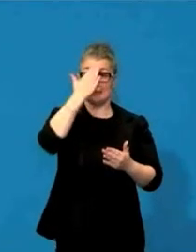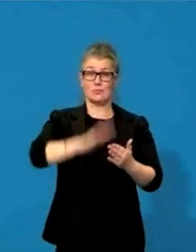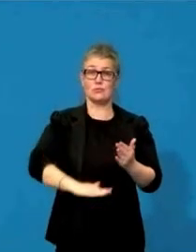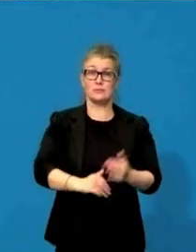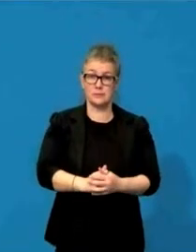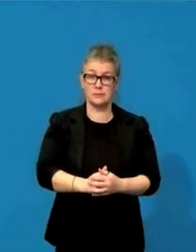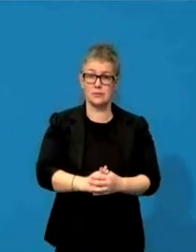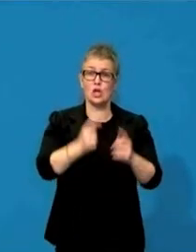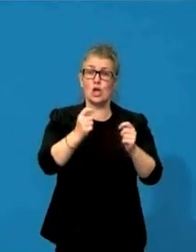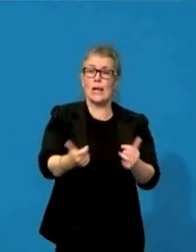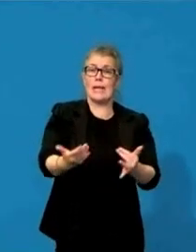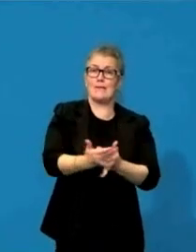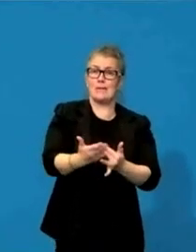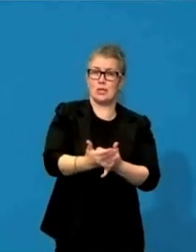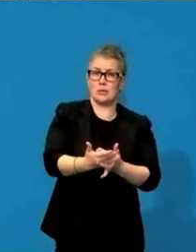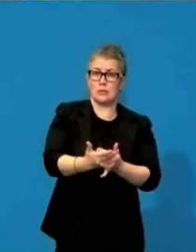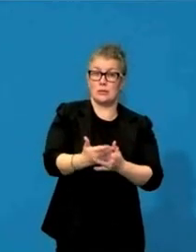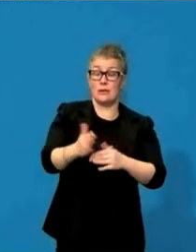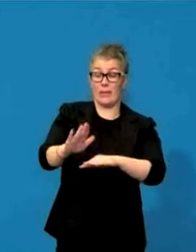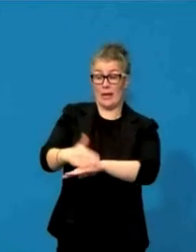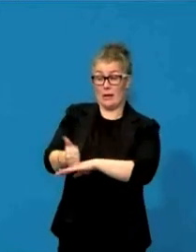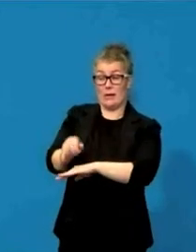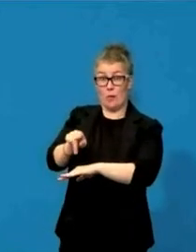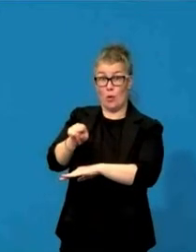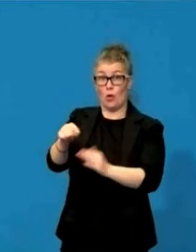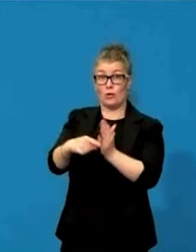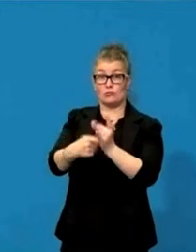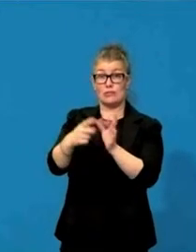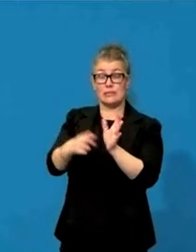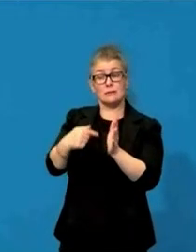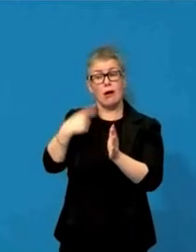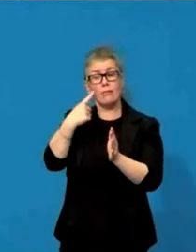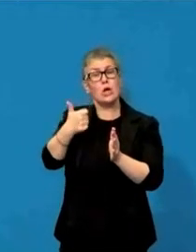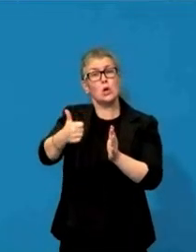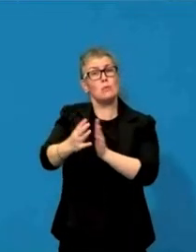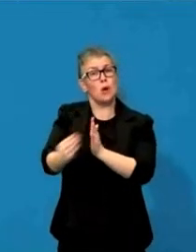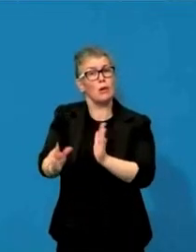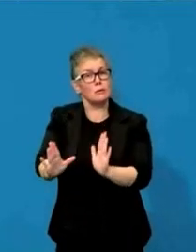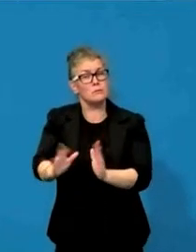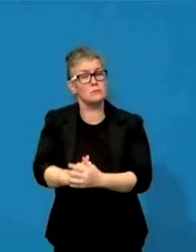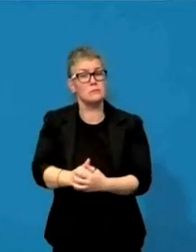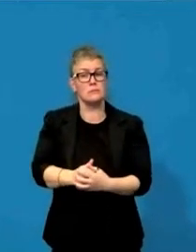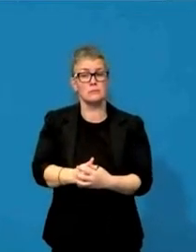that we put in place for Tristan, I think, was a good model, even though it - you know,